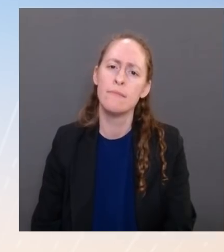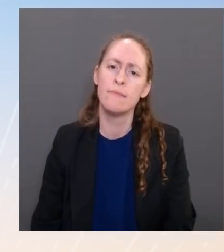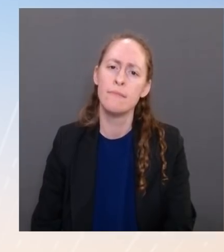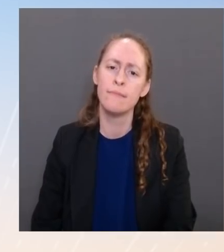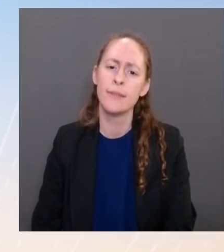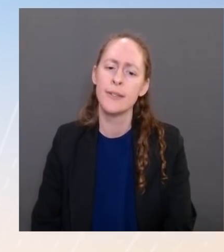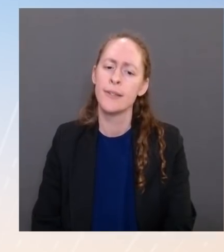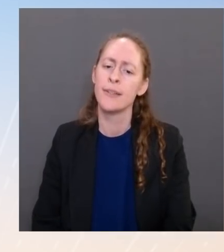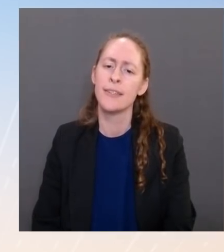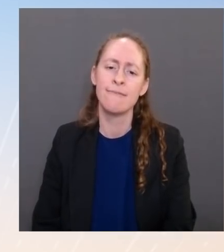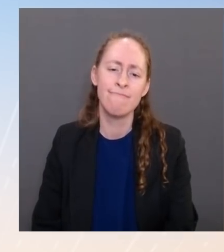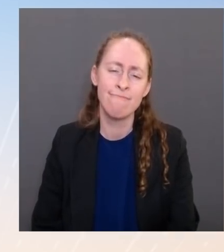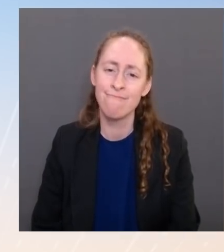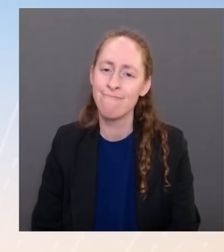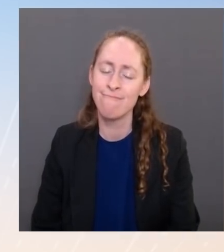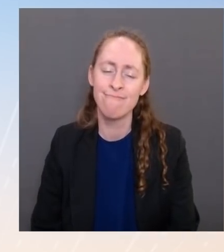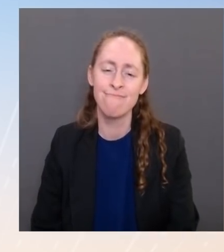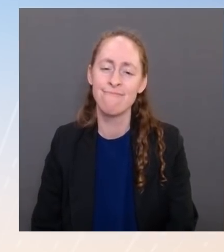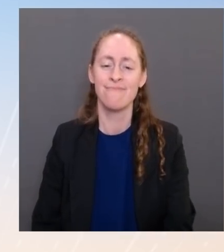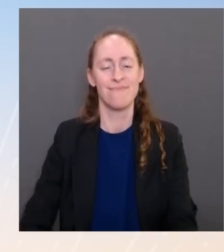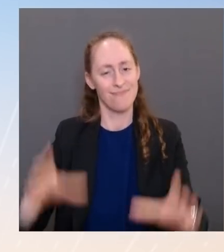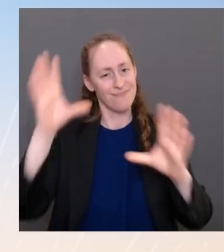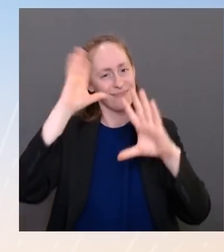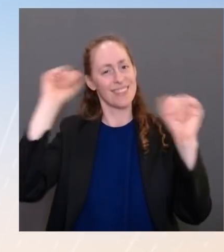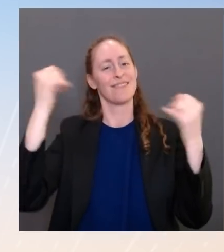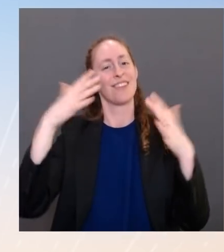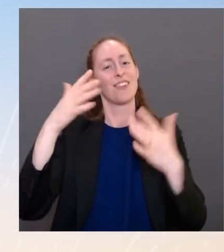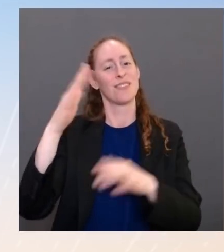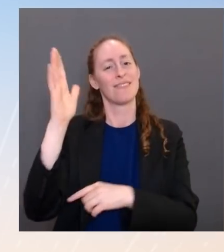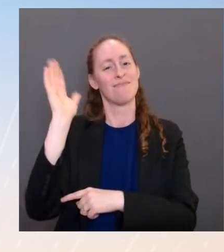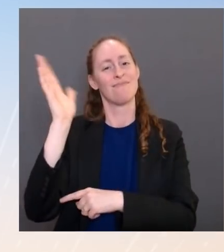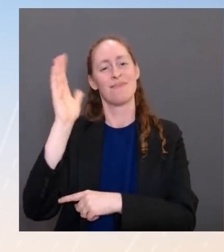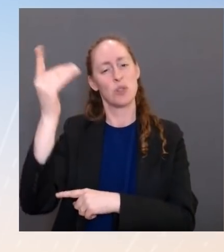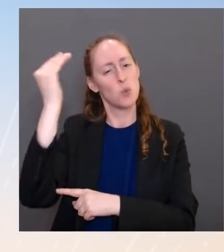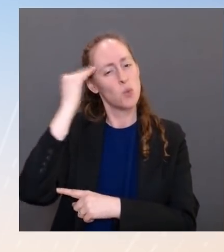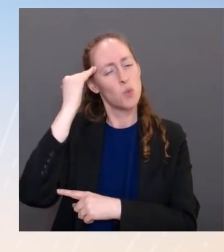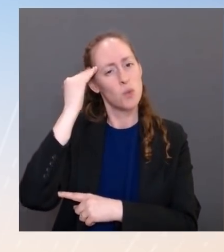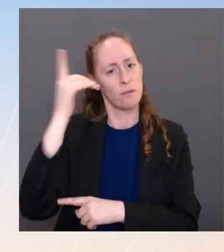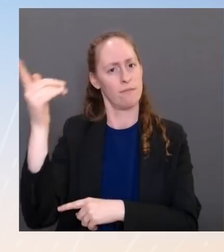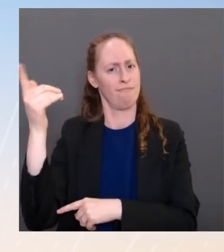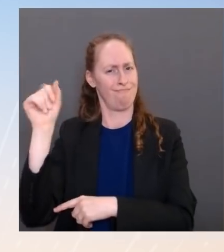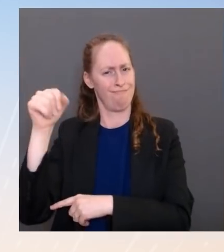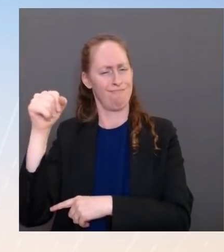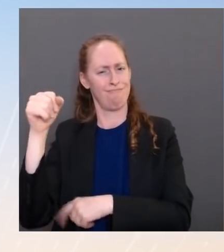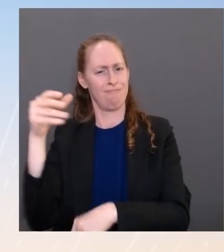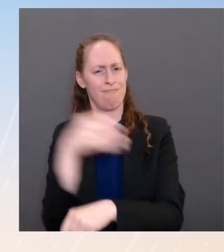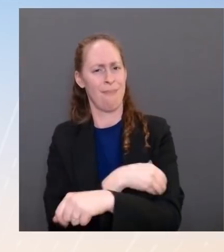What is also true is that the pandemic was going on before he took office; that fighting this historic pandemic --